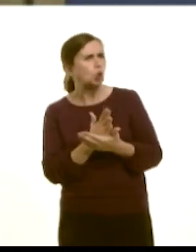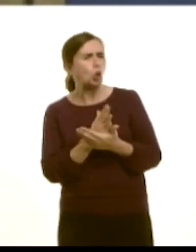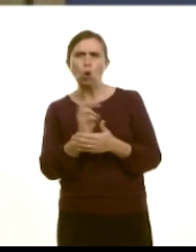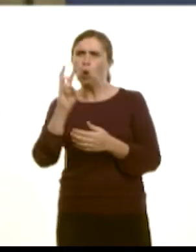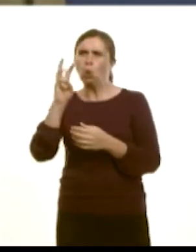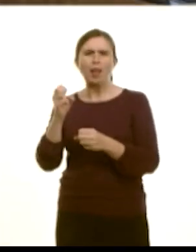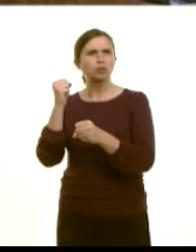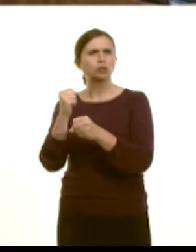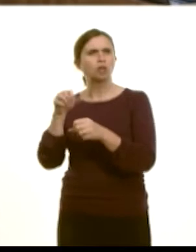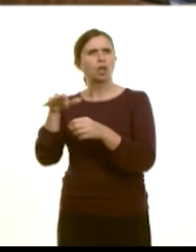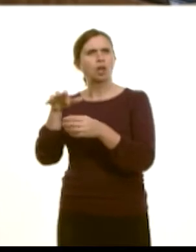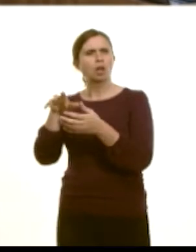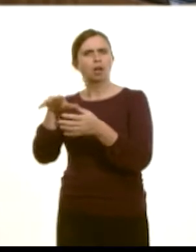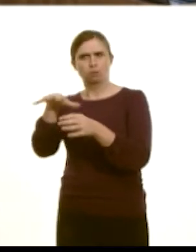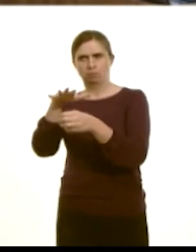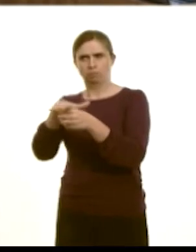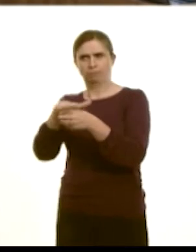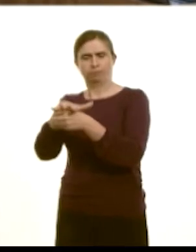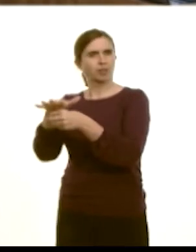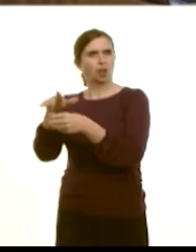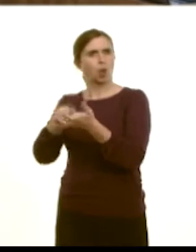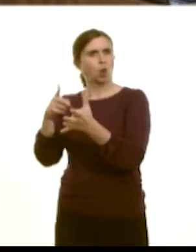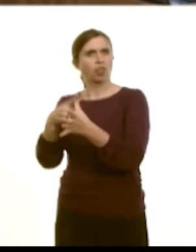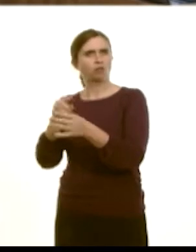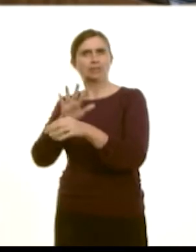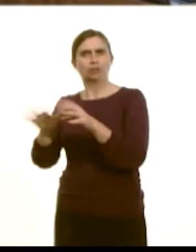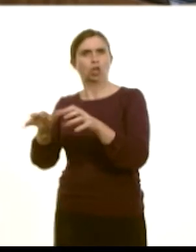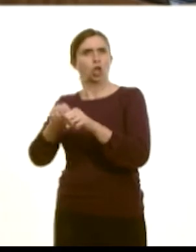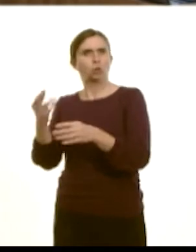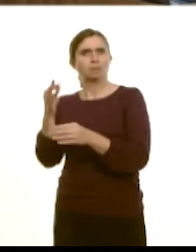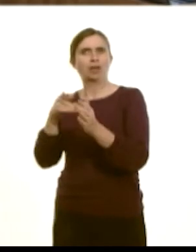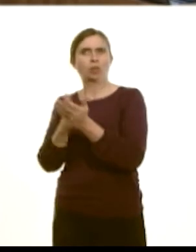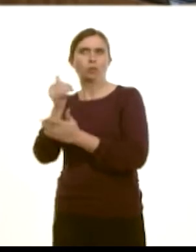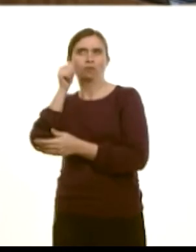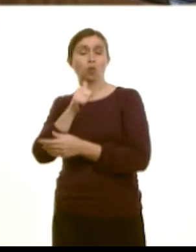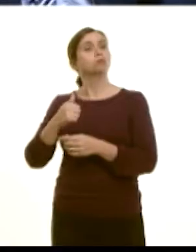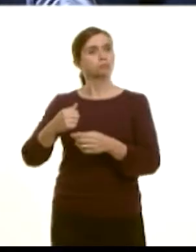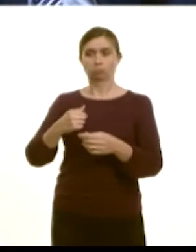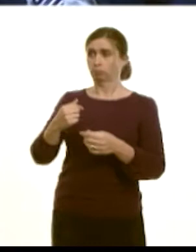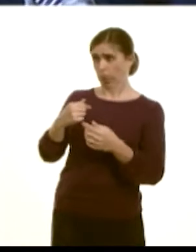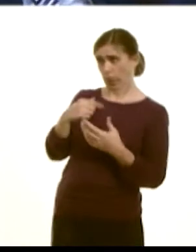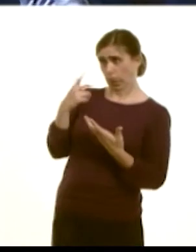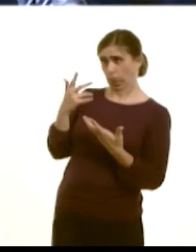OAQ(4)1934(FM) Carwyn Jones: Responsibility rests with individual local authorities for ensuring that appropriate counter-fraud measures are in place.